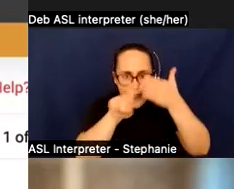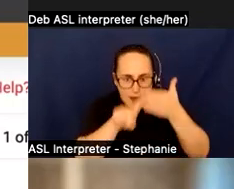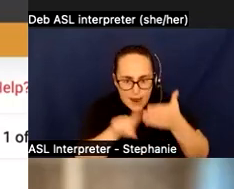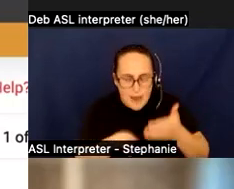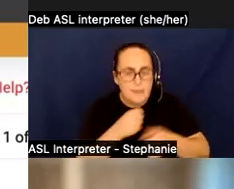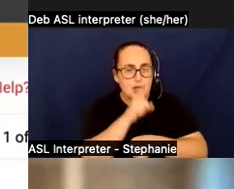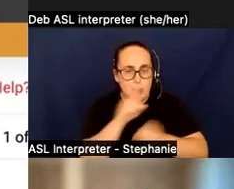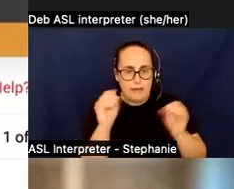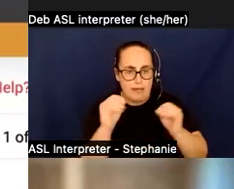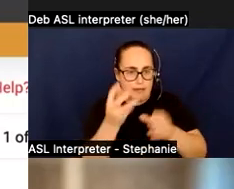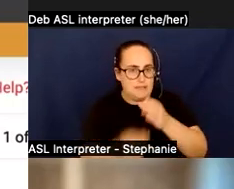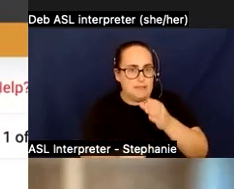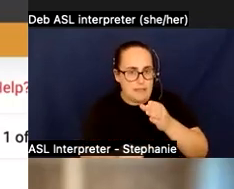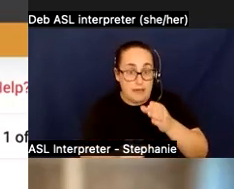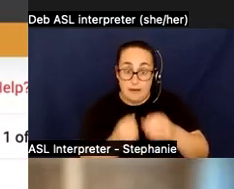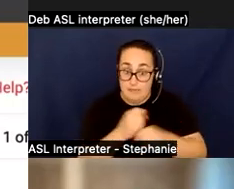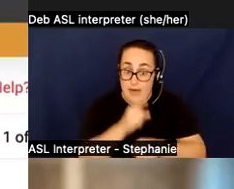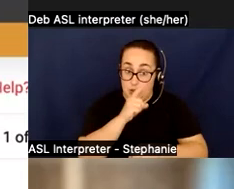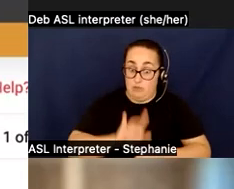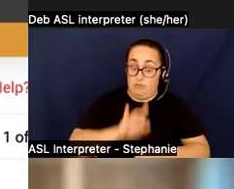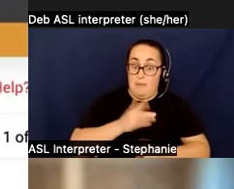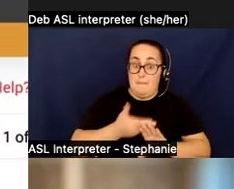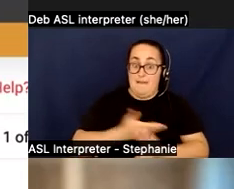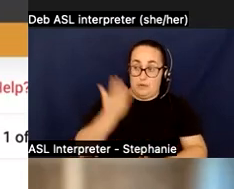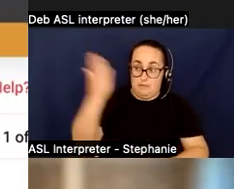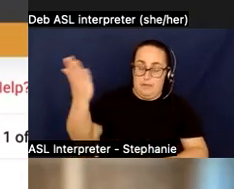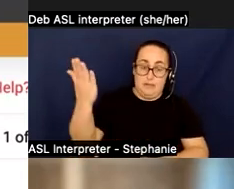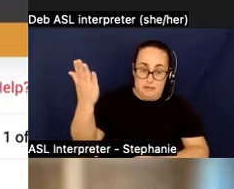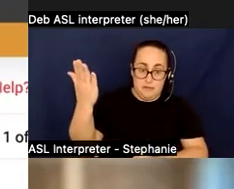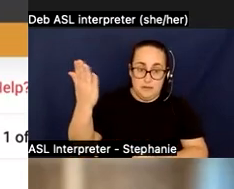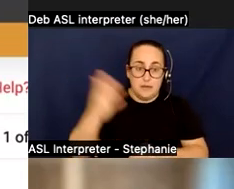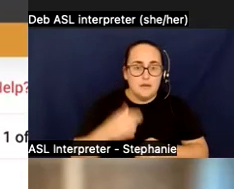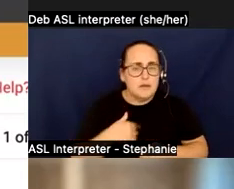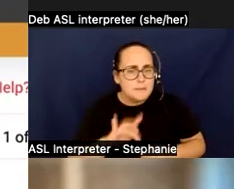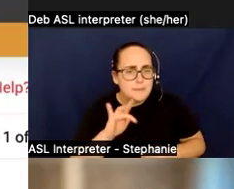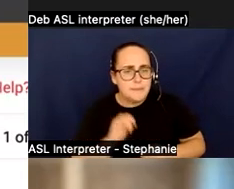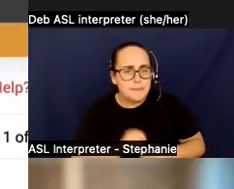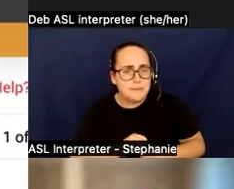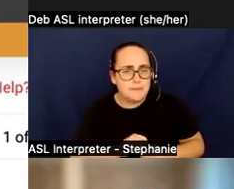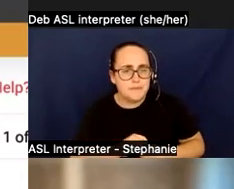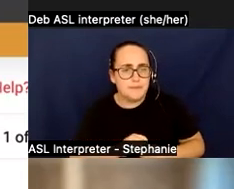click this before you try and submit. So I'm just going to click this now and it